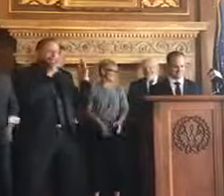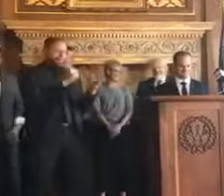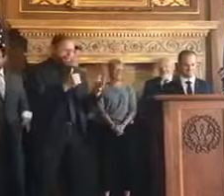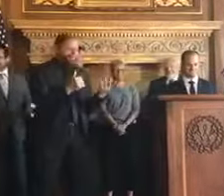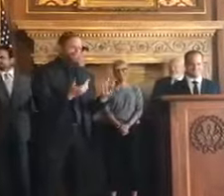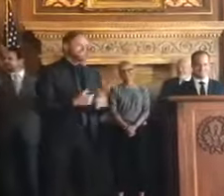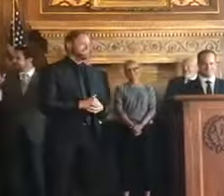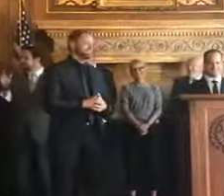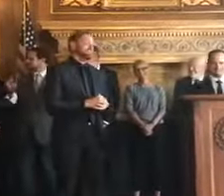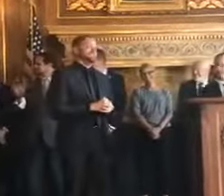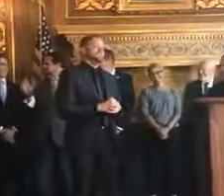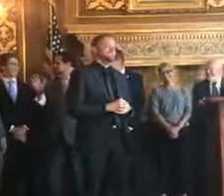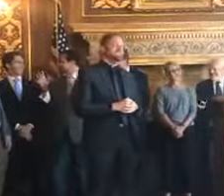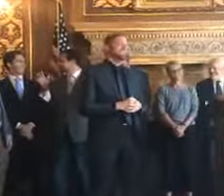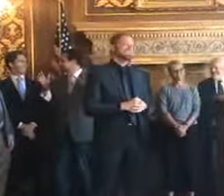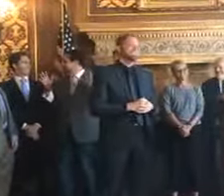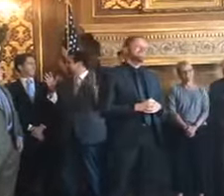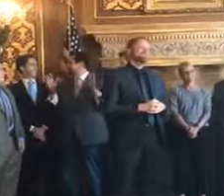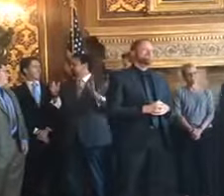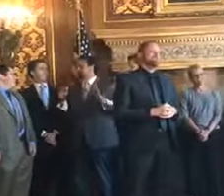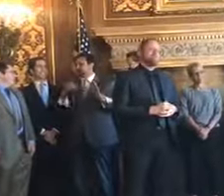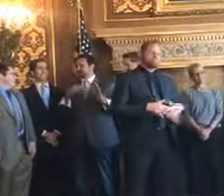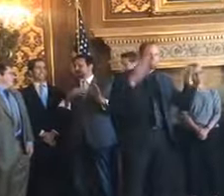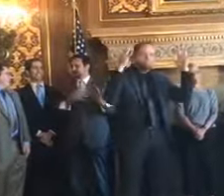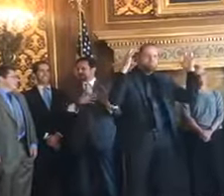Thank you very much, Representative Kleefisch.